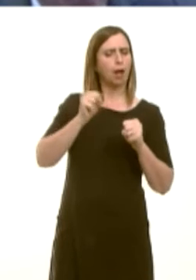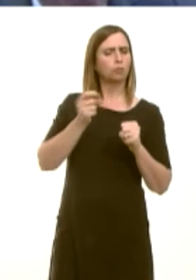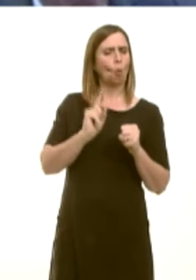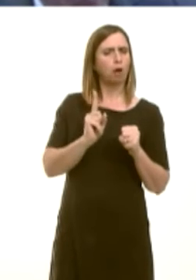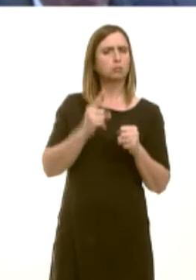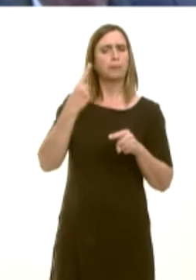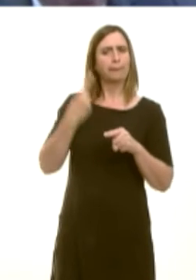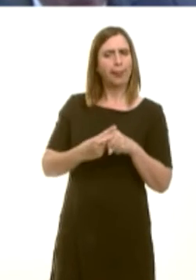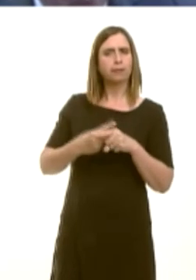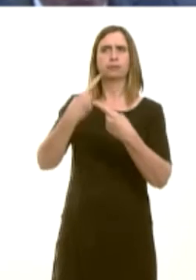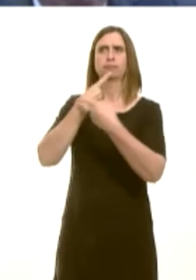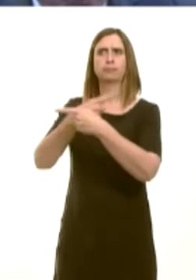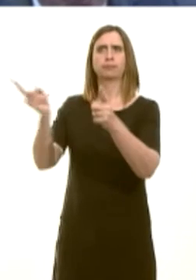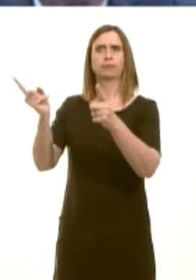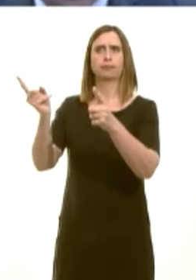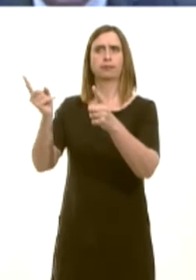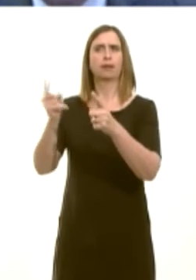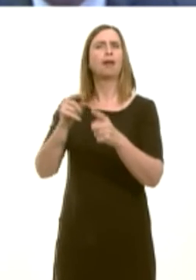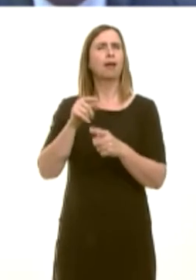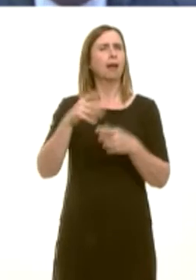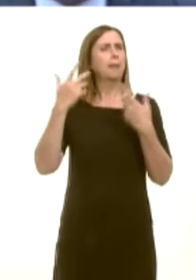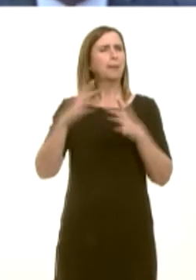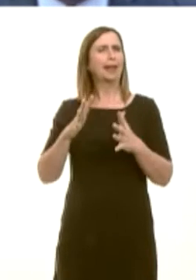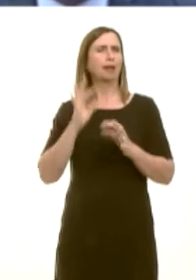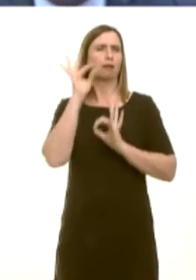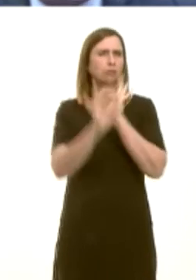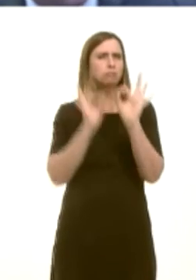I think, in terms of answers weíve had to questions in this Chamber on this particular